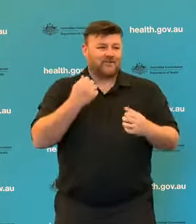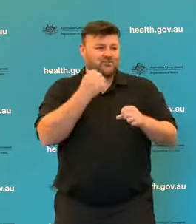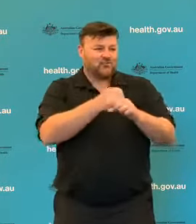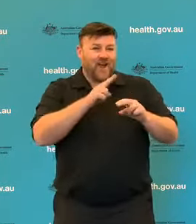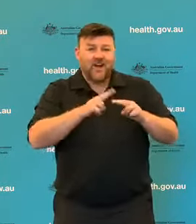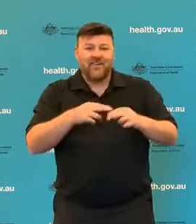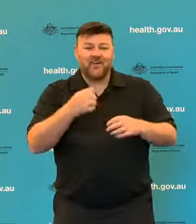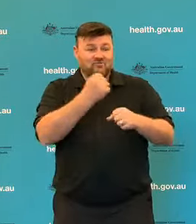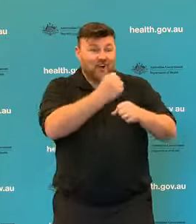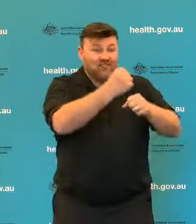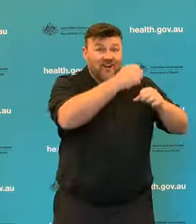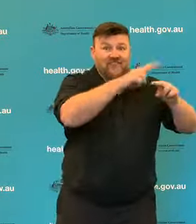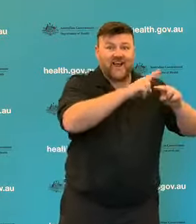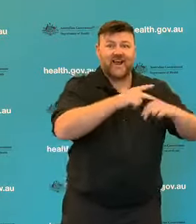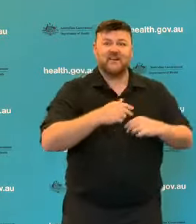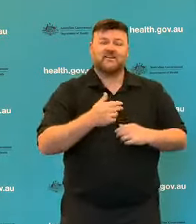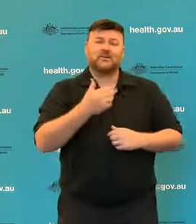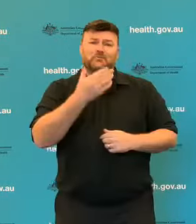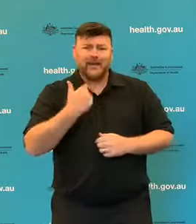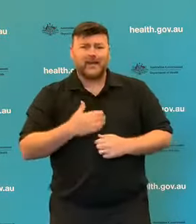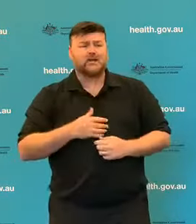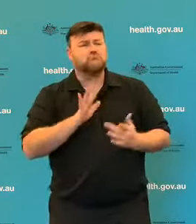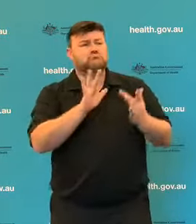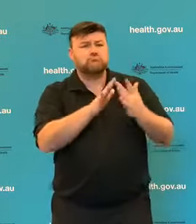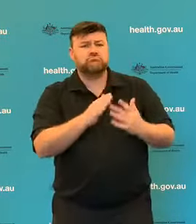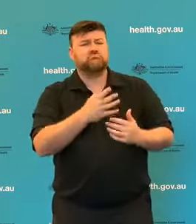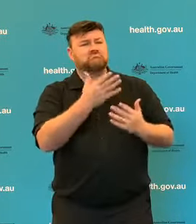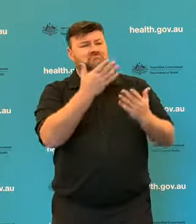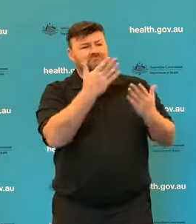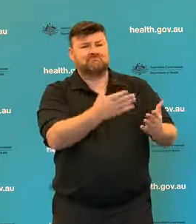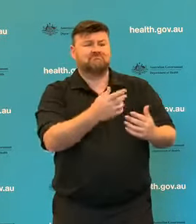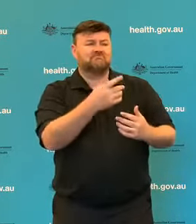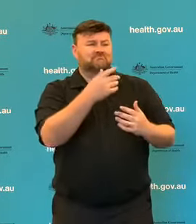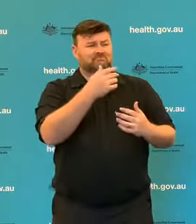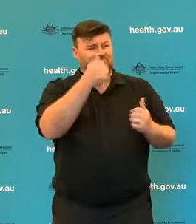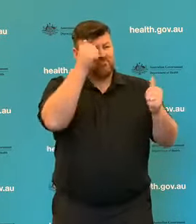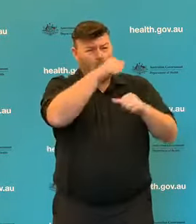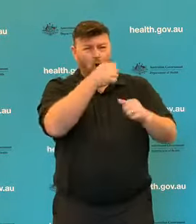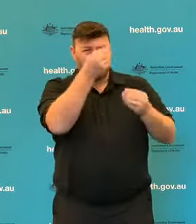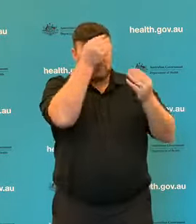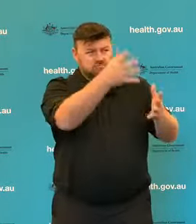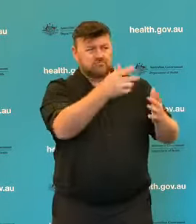please reach out to them and let them know how special they are to you. If you can't see them in person, you can